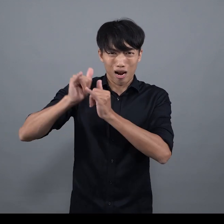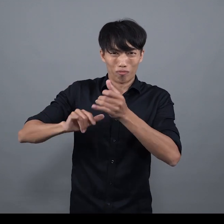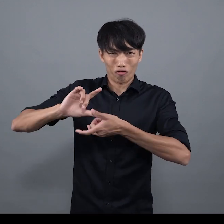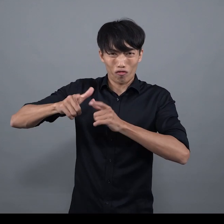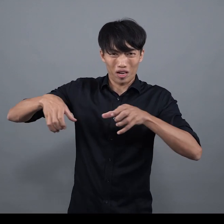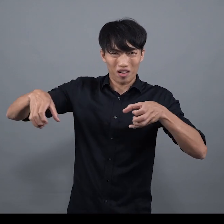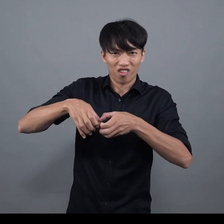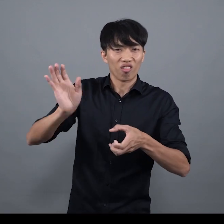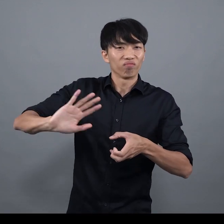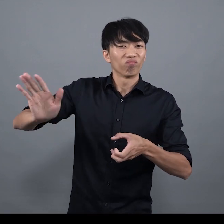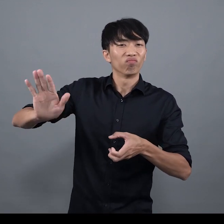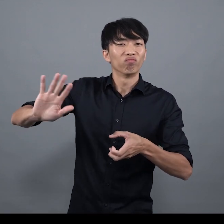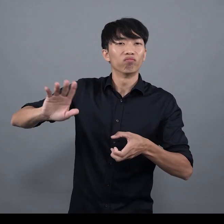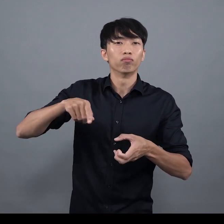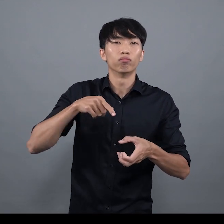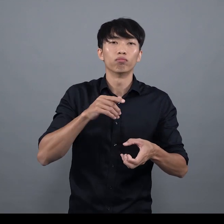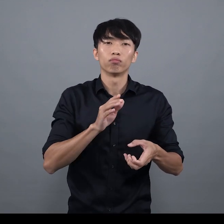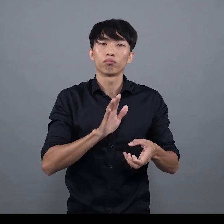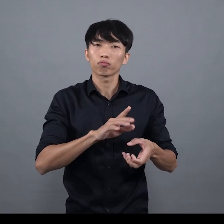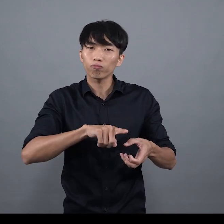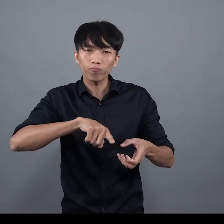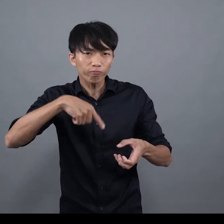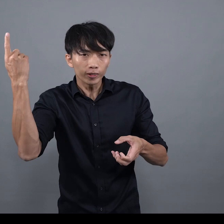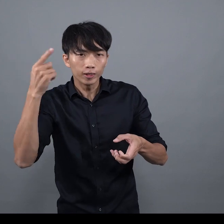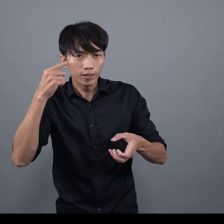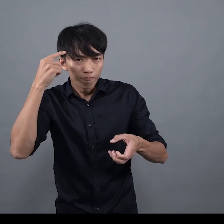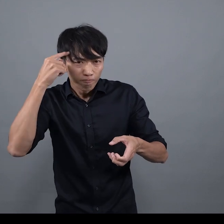Very carefully, he did work